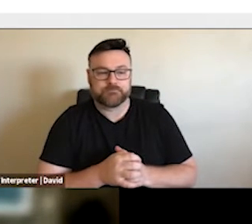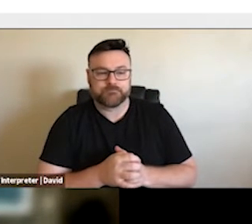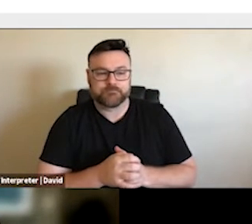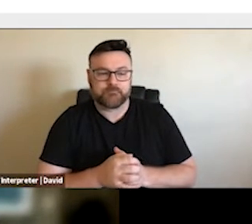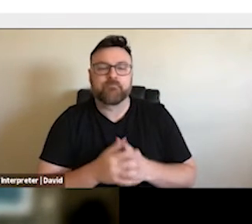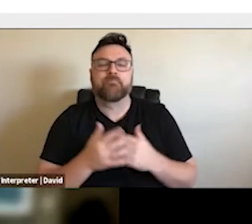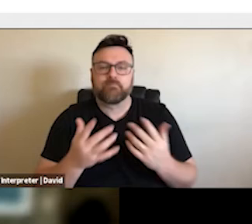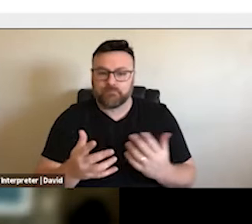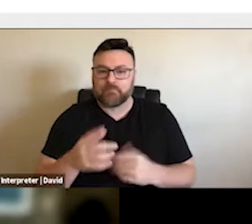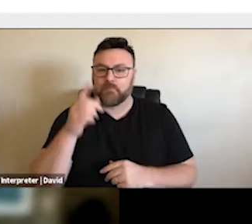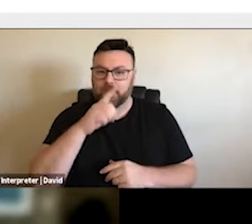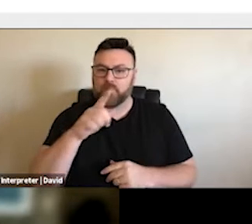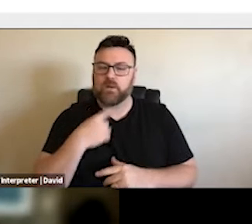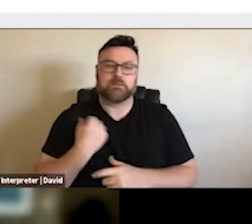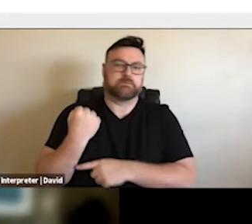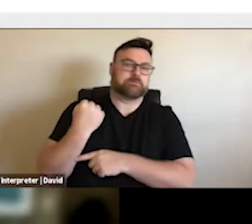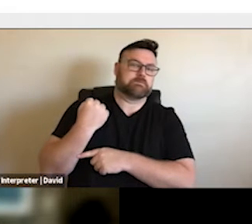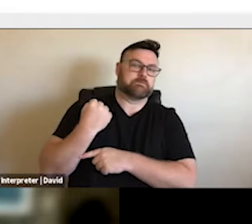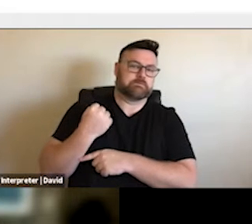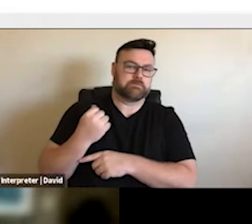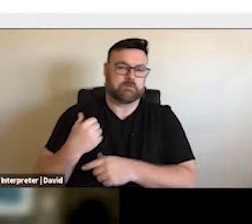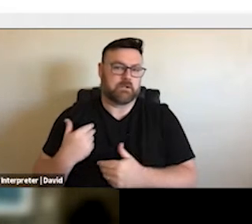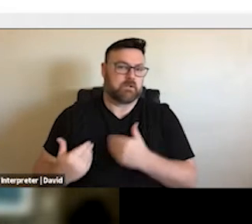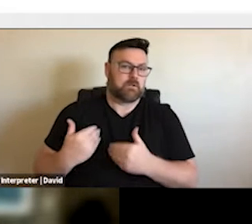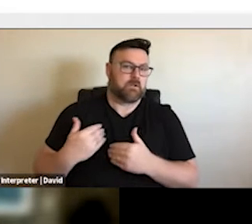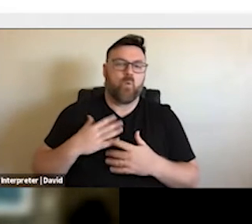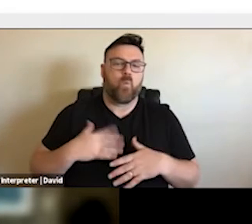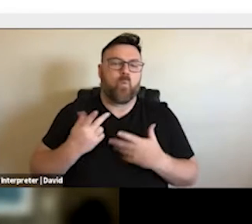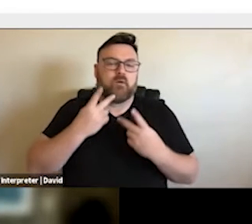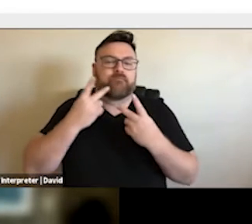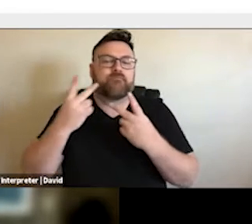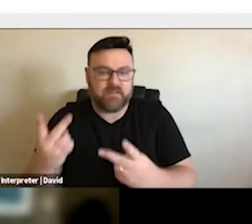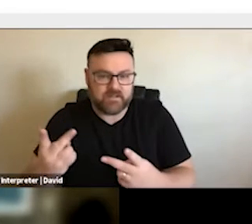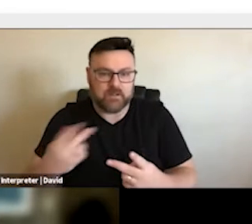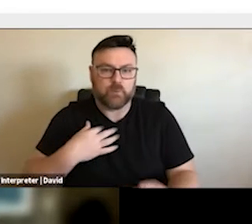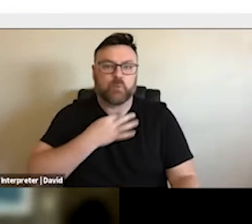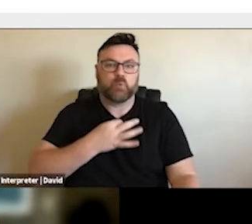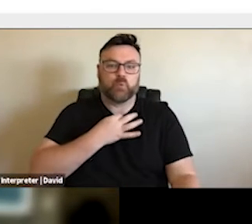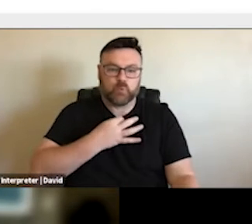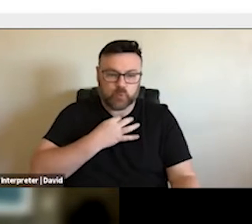At the top you can see May, 2020 where in the red you can see on the right the people